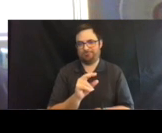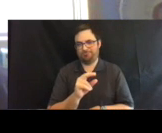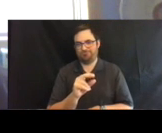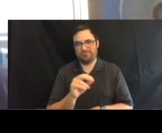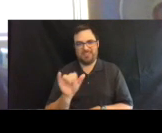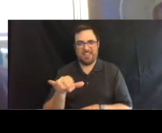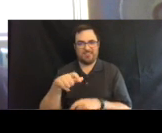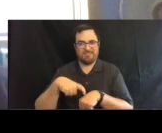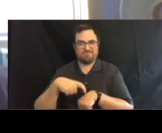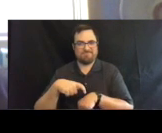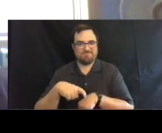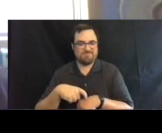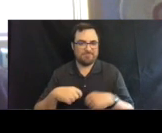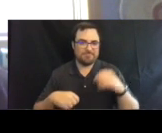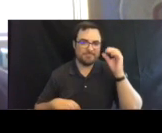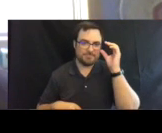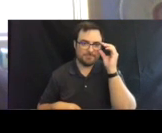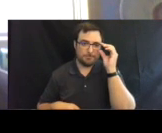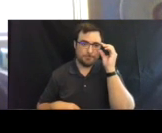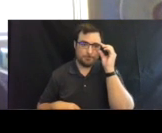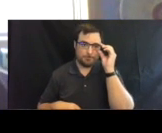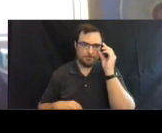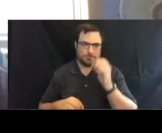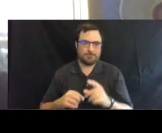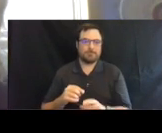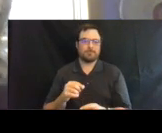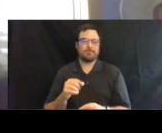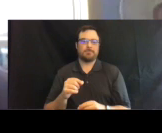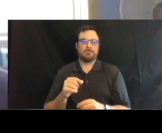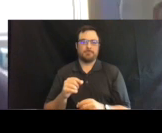in our expectations for productions and imitations and auditory work